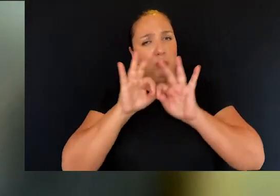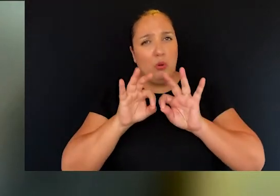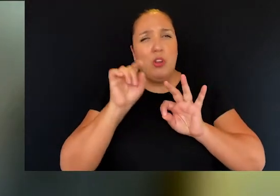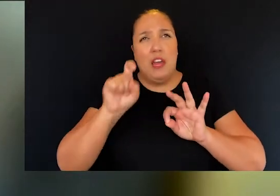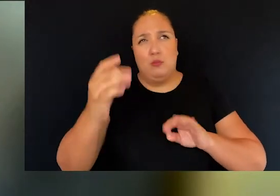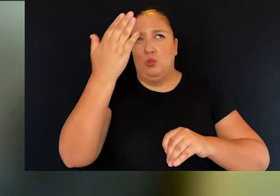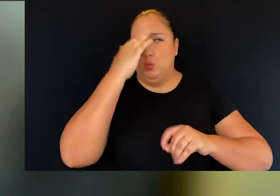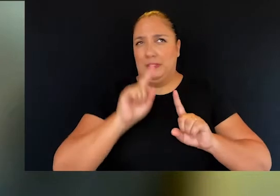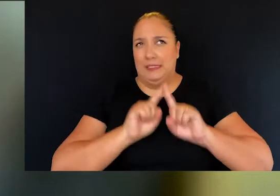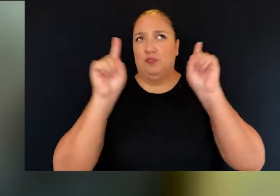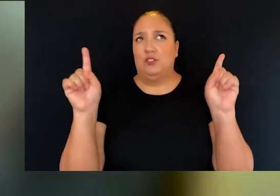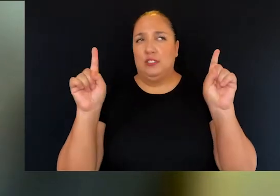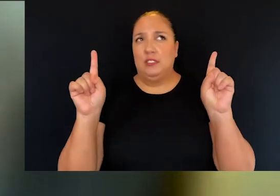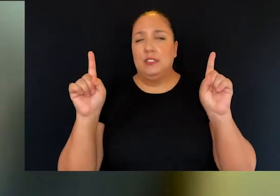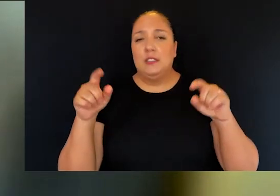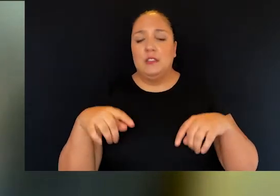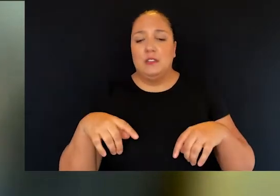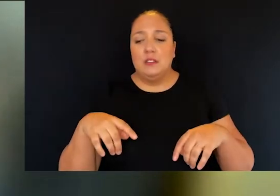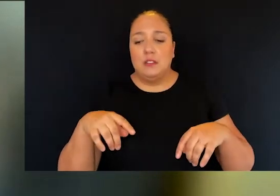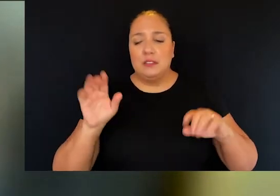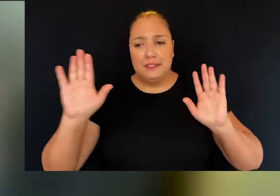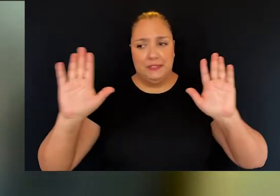That the goal of our having a healthy discussion today,